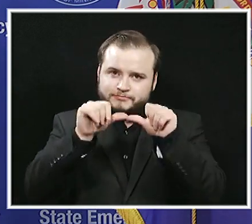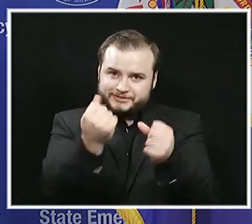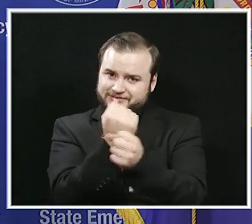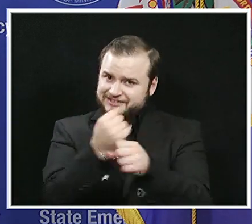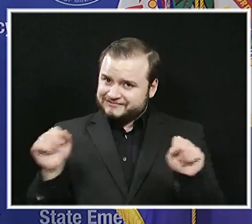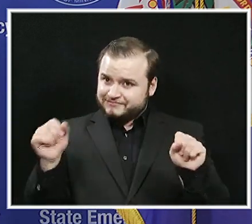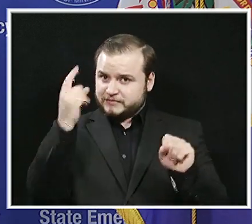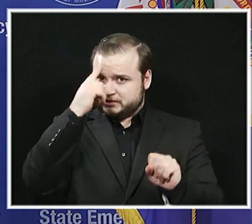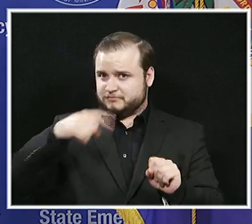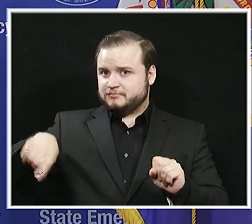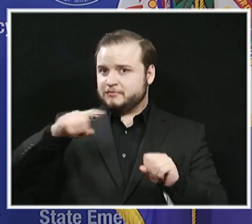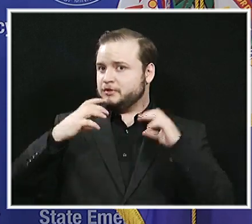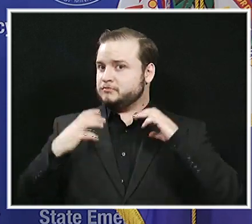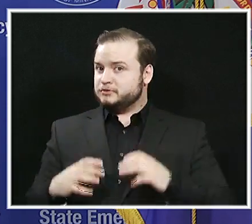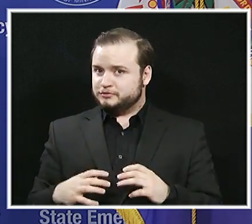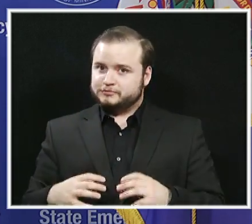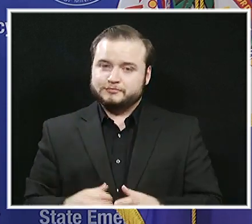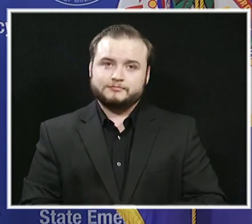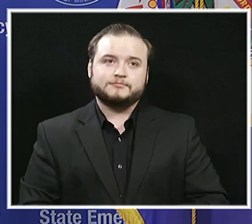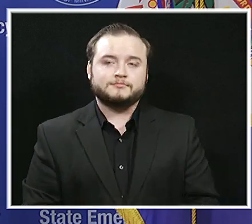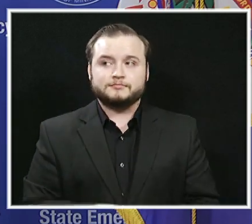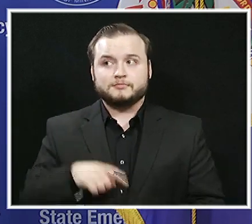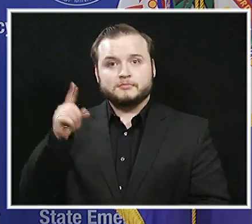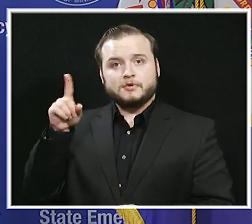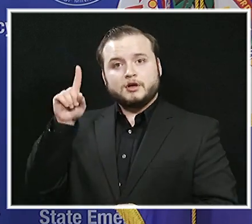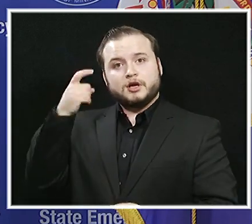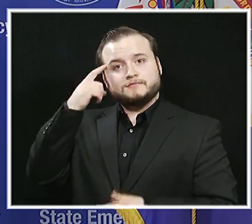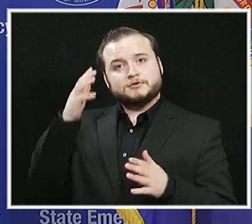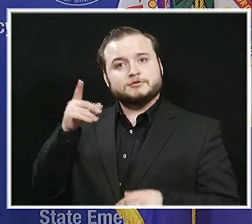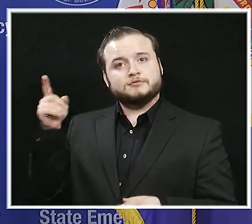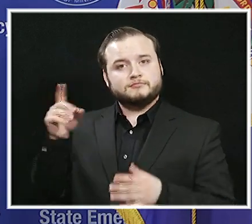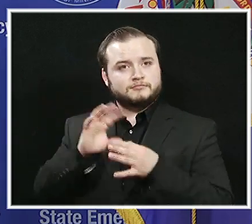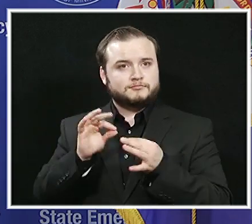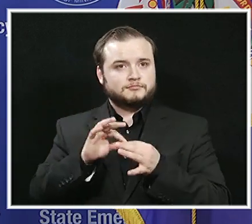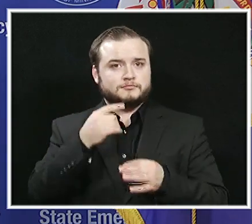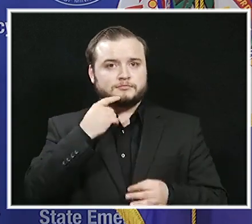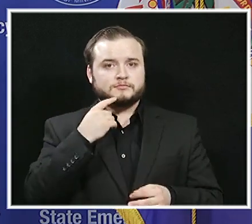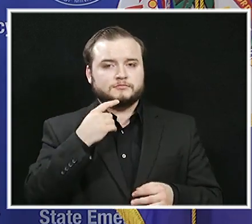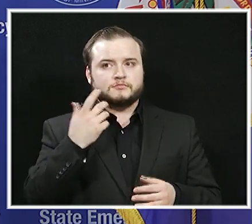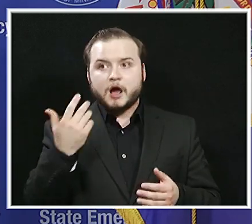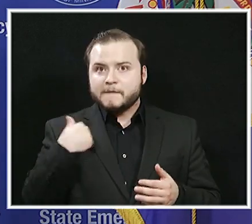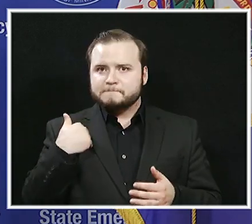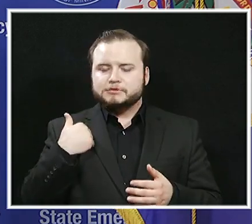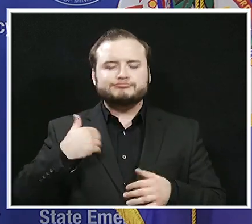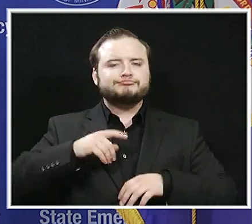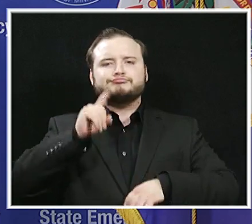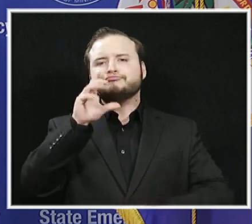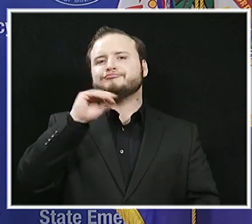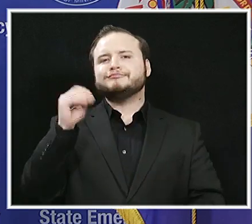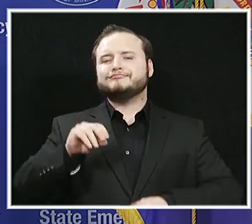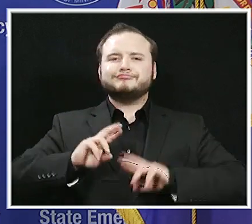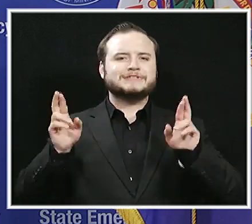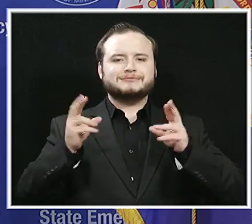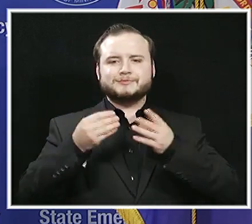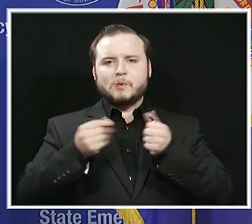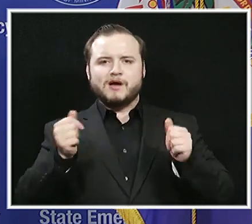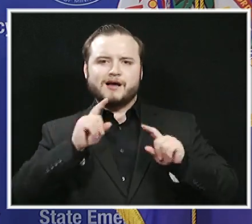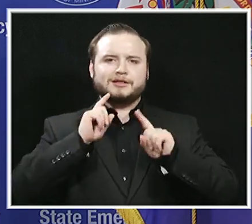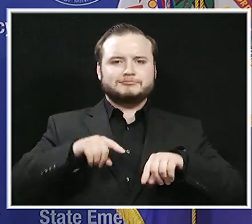our commit to do it in a safe and secure manner that not only protects our customers but our employees as well. As the governor's mentioned with